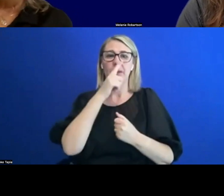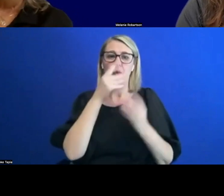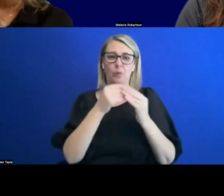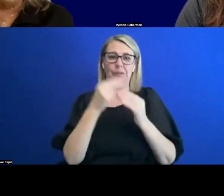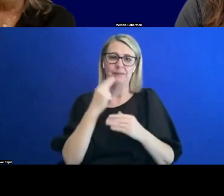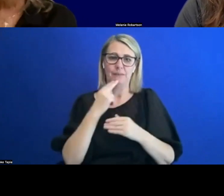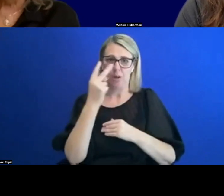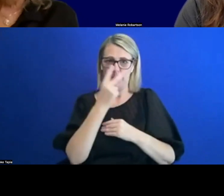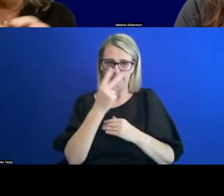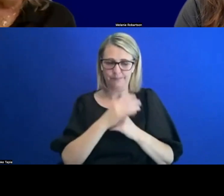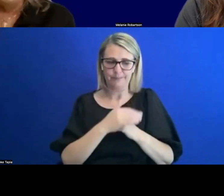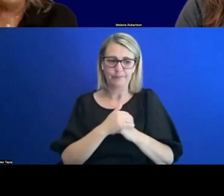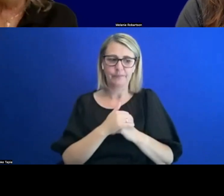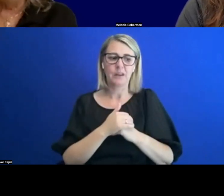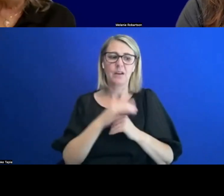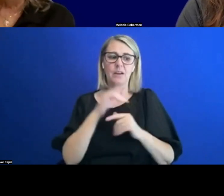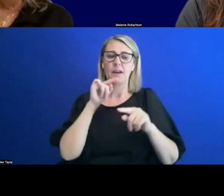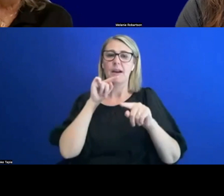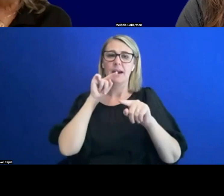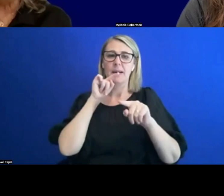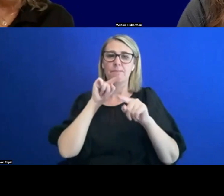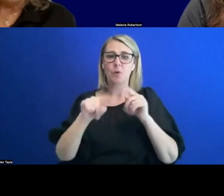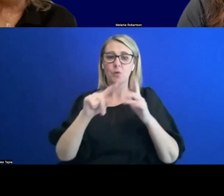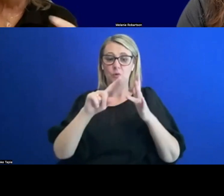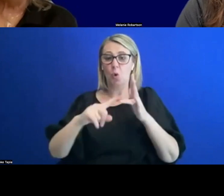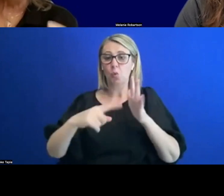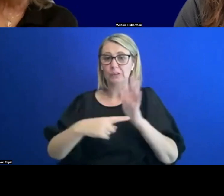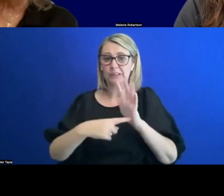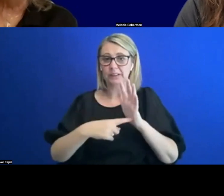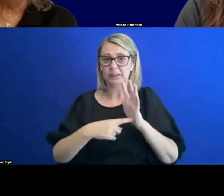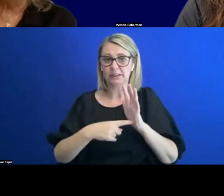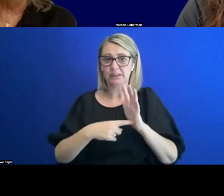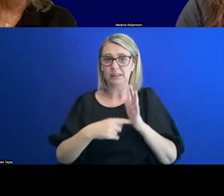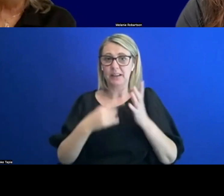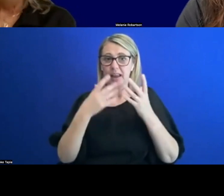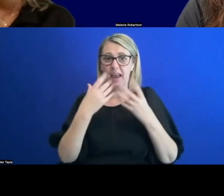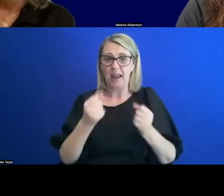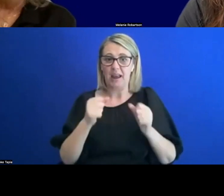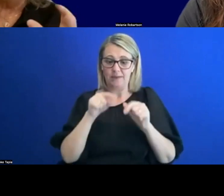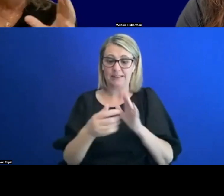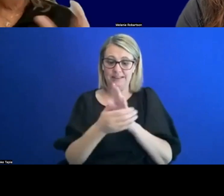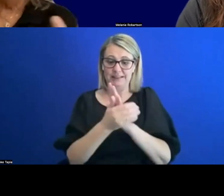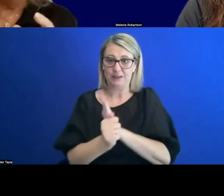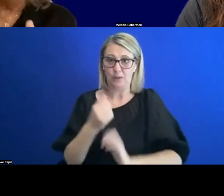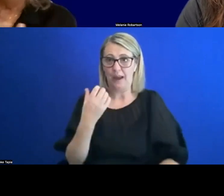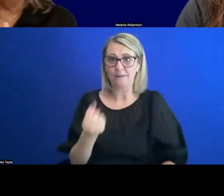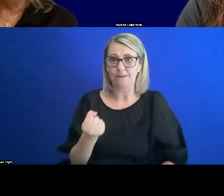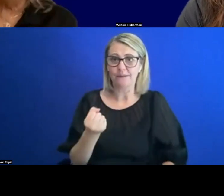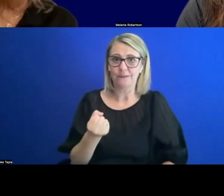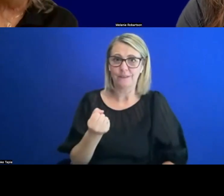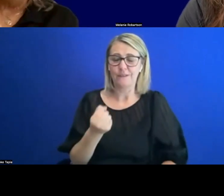the majority of the occupational therapists have this initial skill. Talking to OTs here,